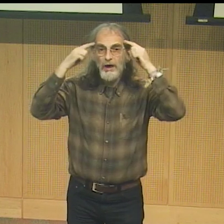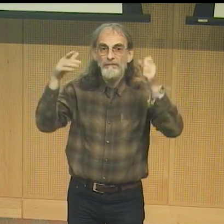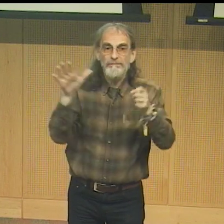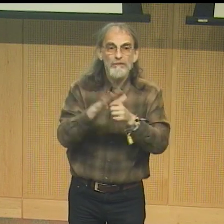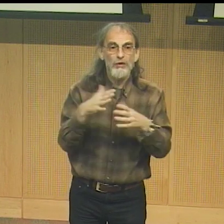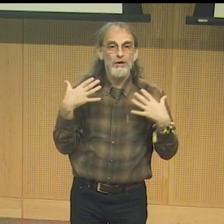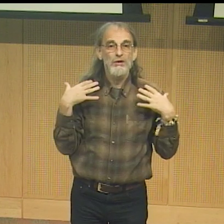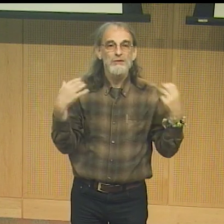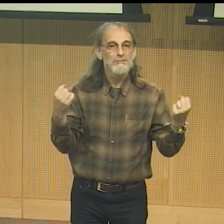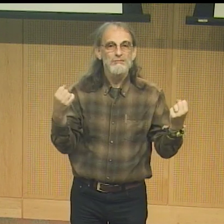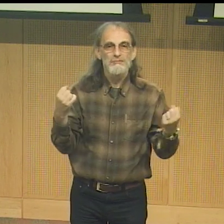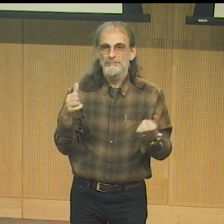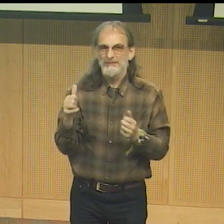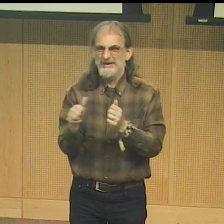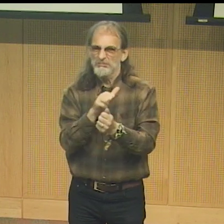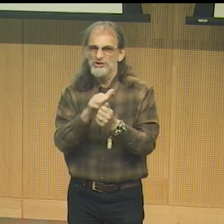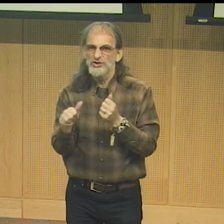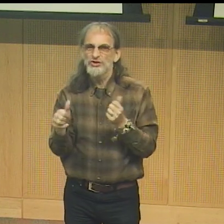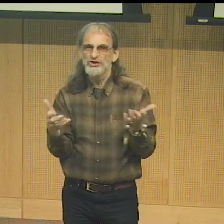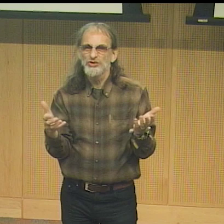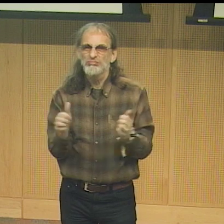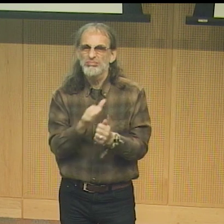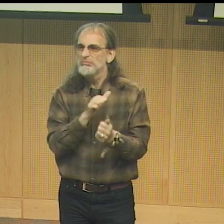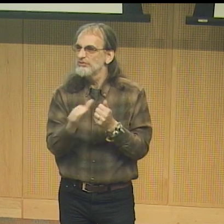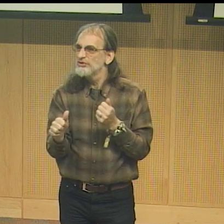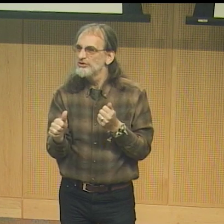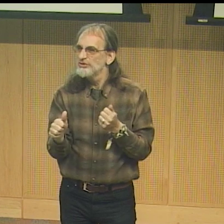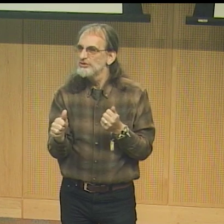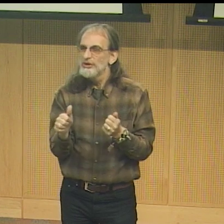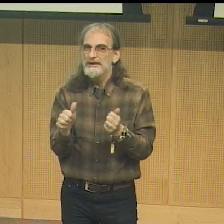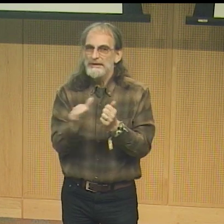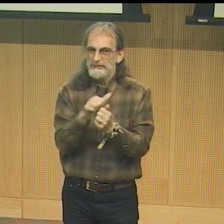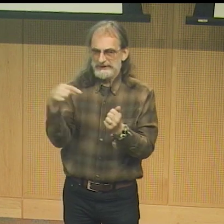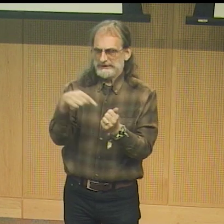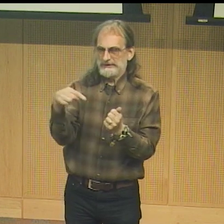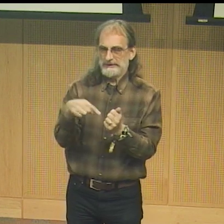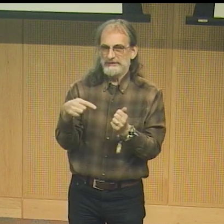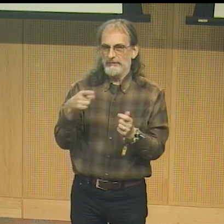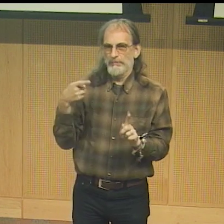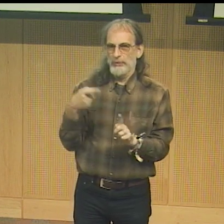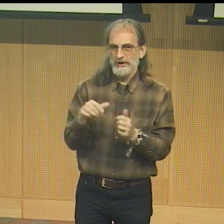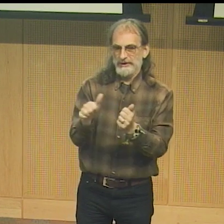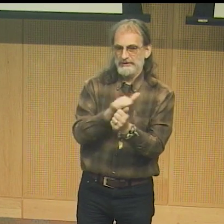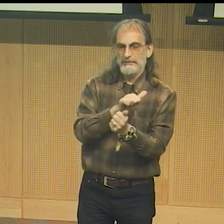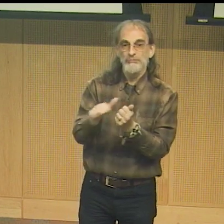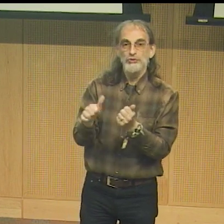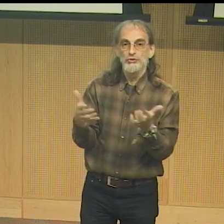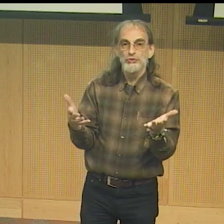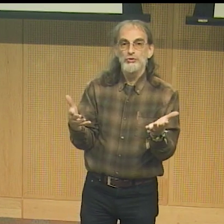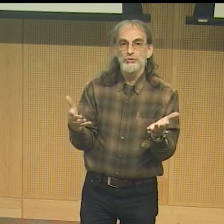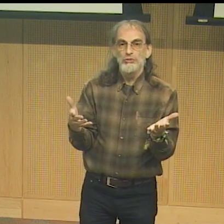decolonize themselves to some level, but there's always some resulting damage to a people or a culture that's